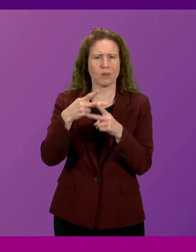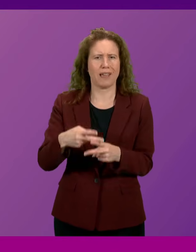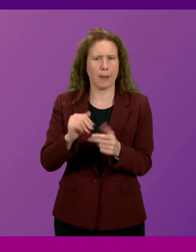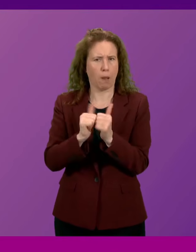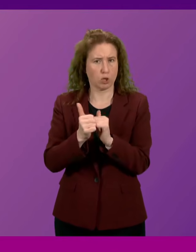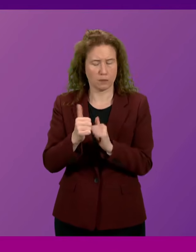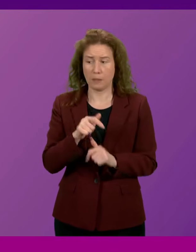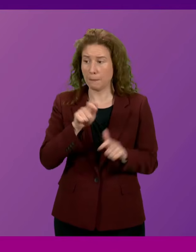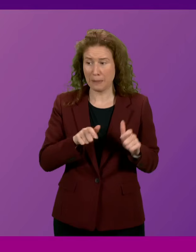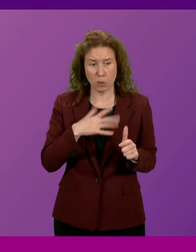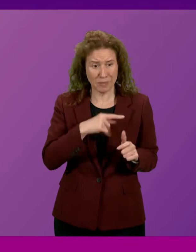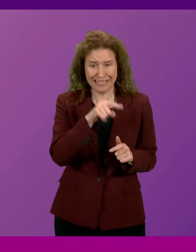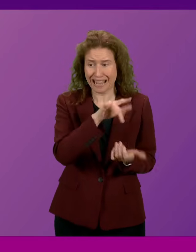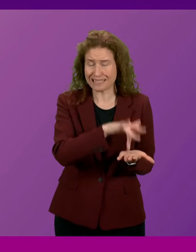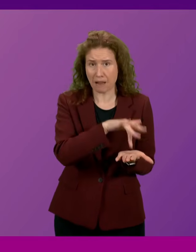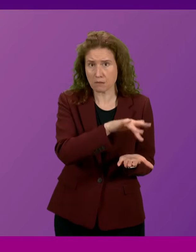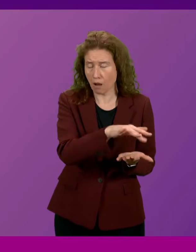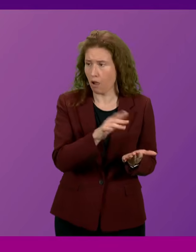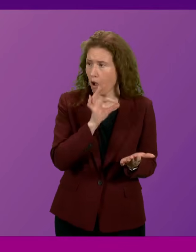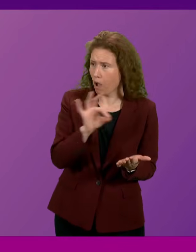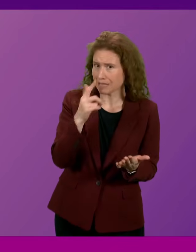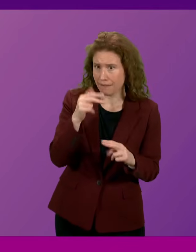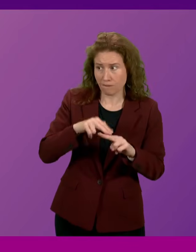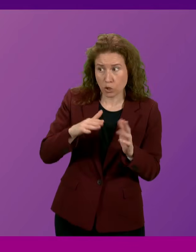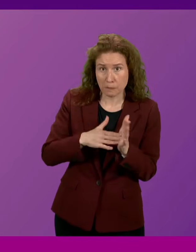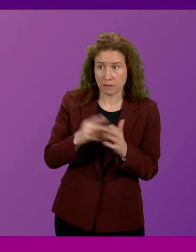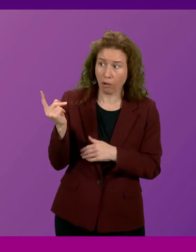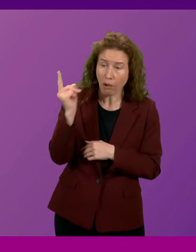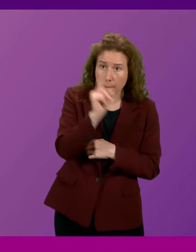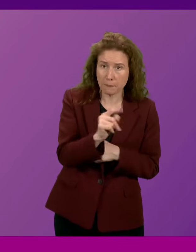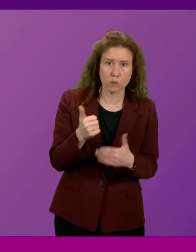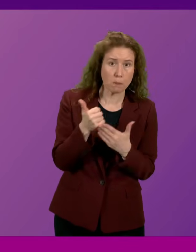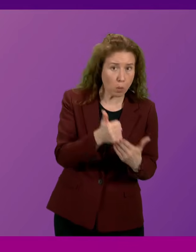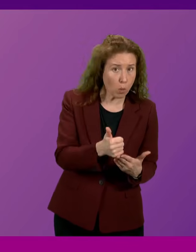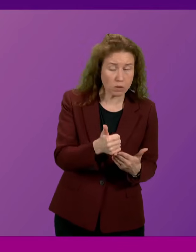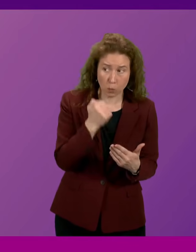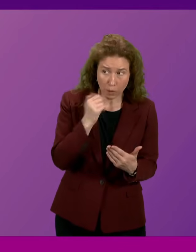resource centre want to know whether the First Minister will come to their aid. Will he?